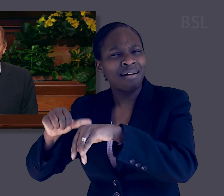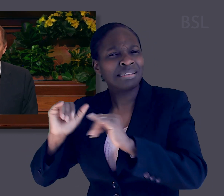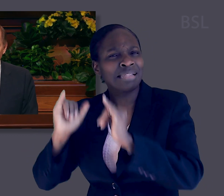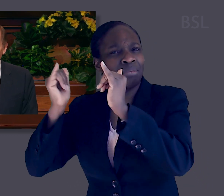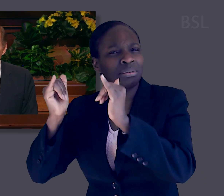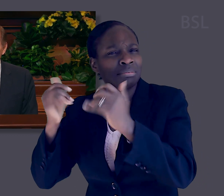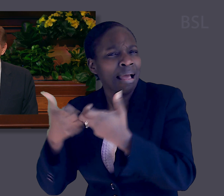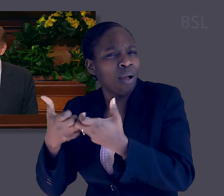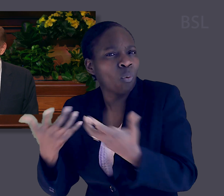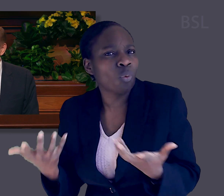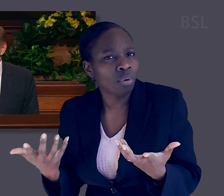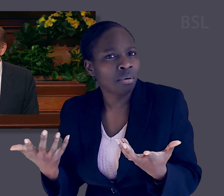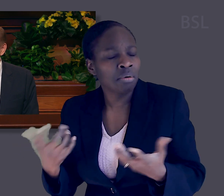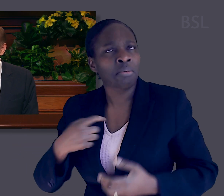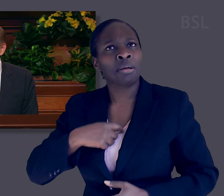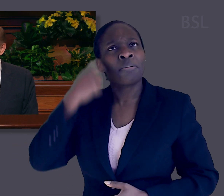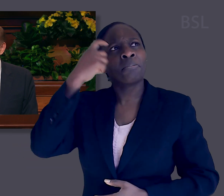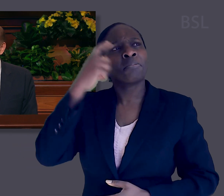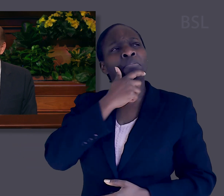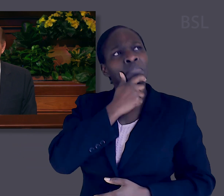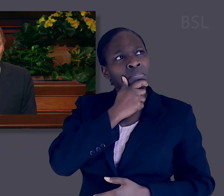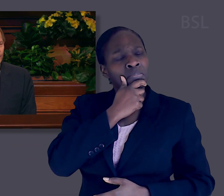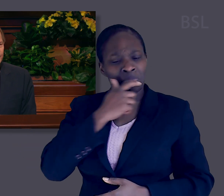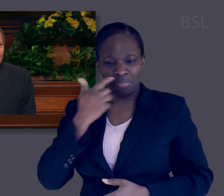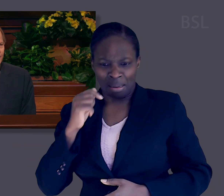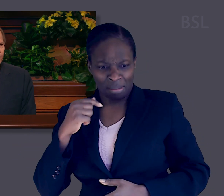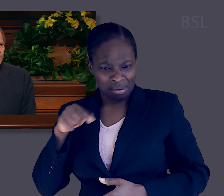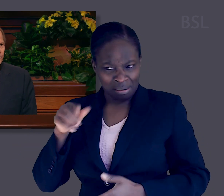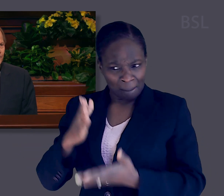The more I thought about our celebrations, the more I found myself wondering if we are